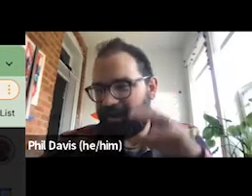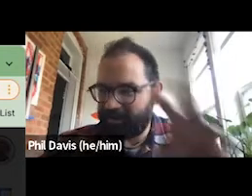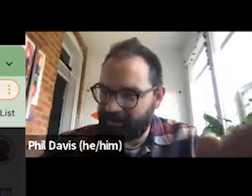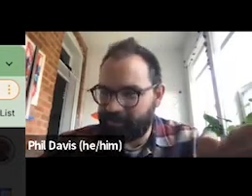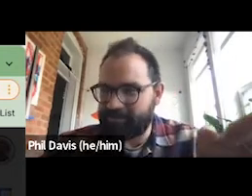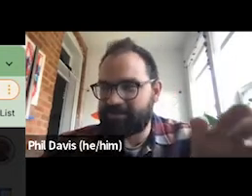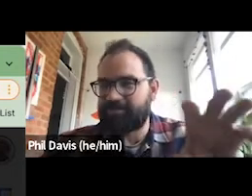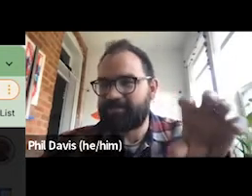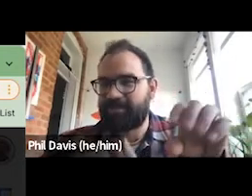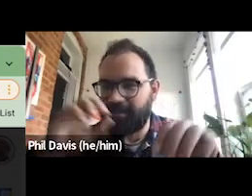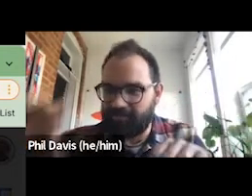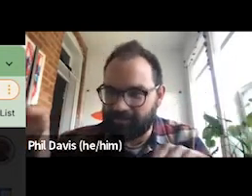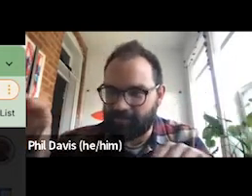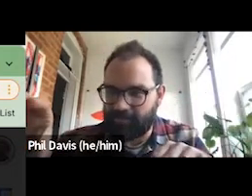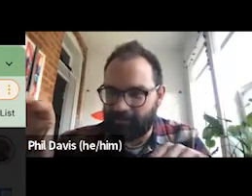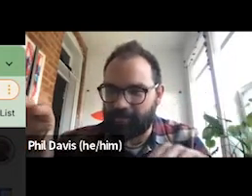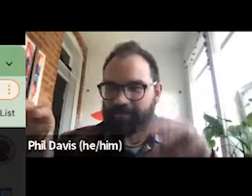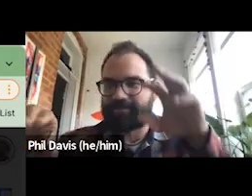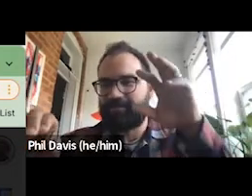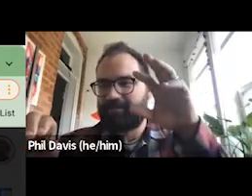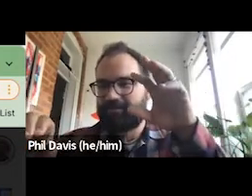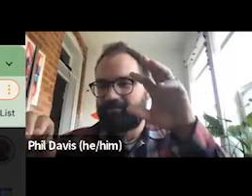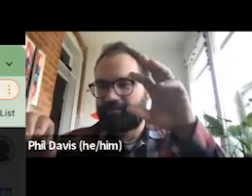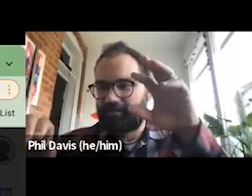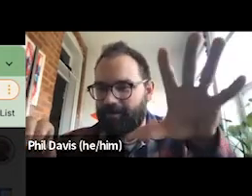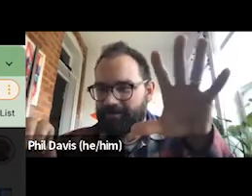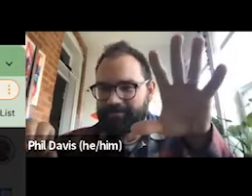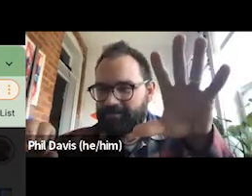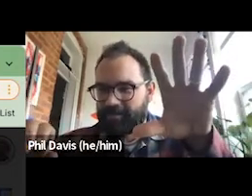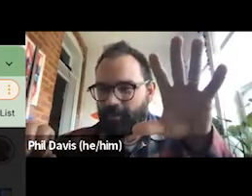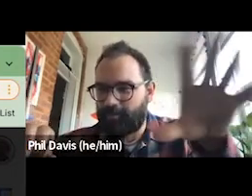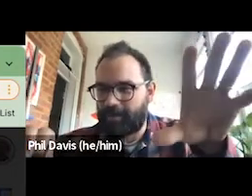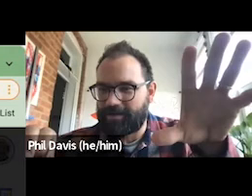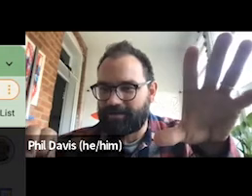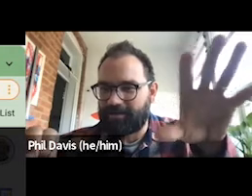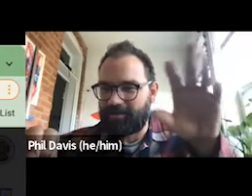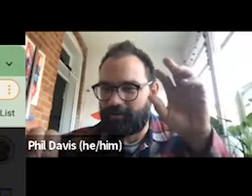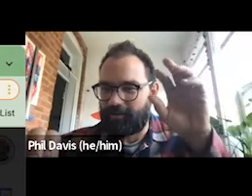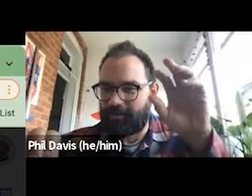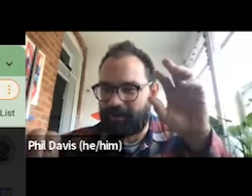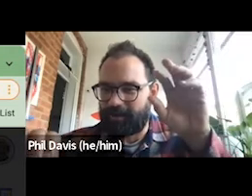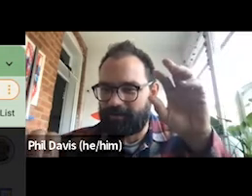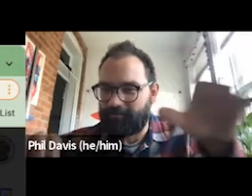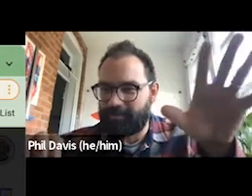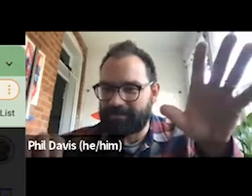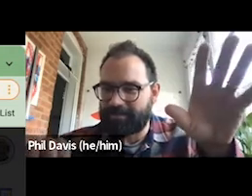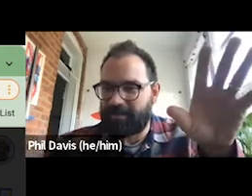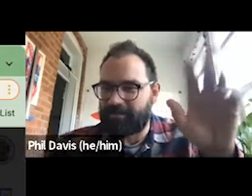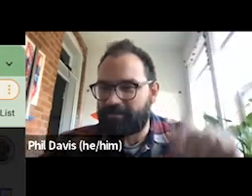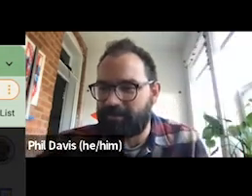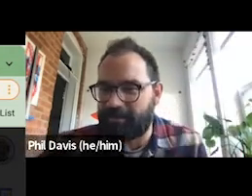An academic institutions, individual donors, large corporation, or like business entity